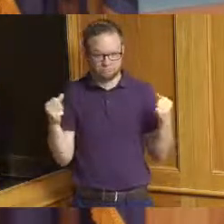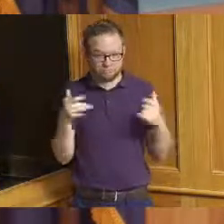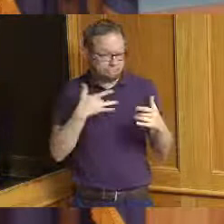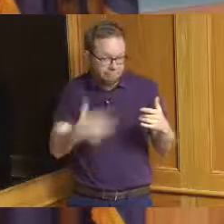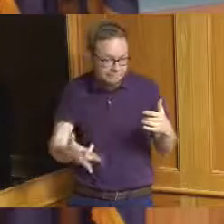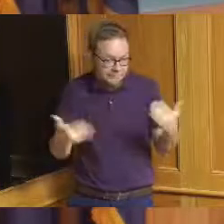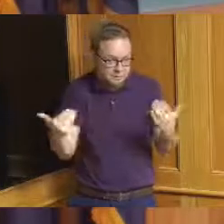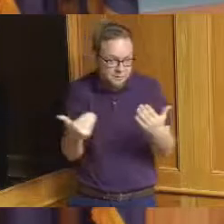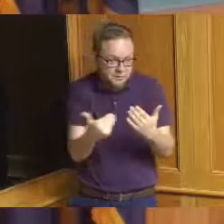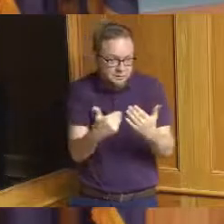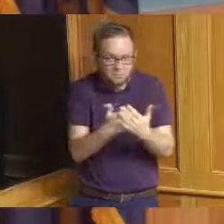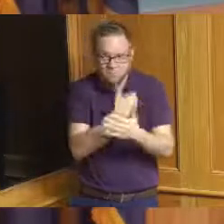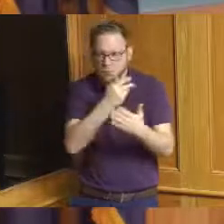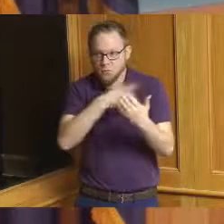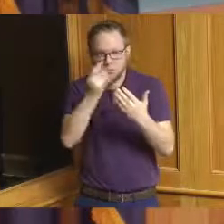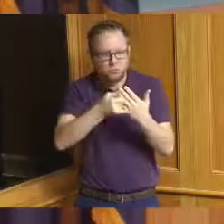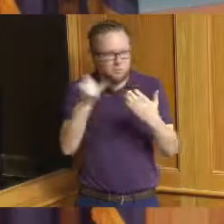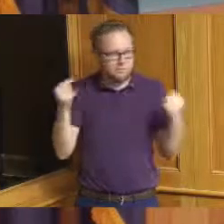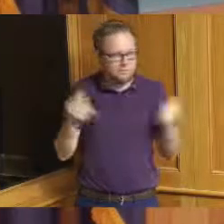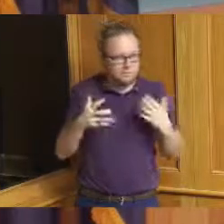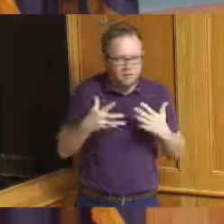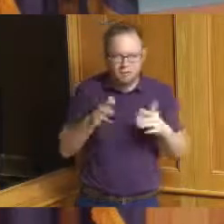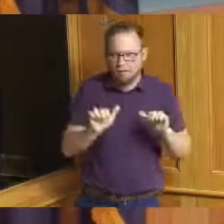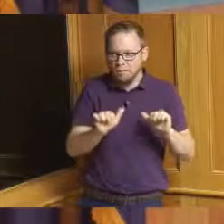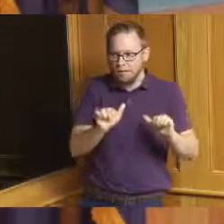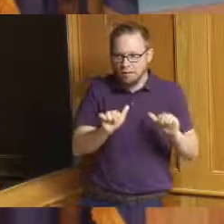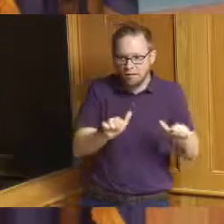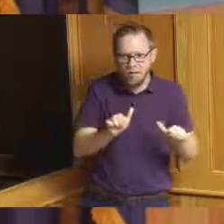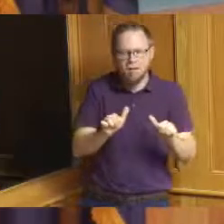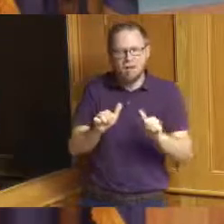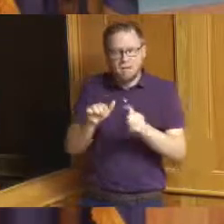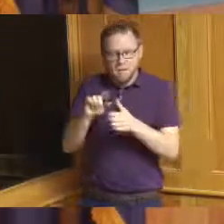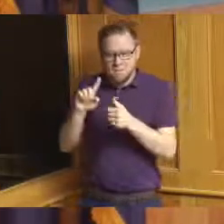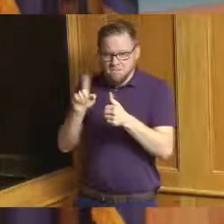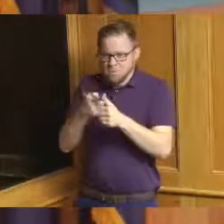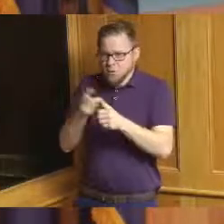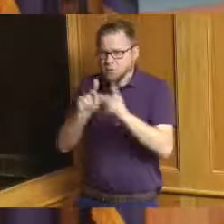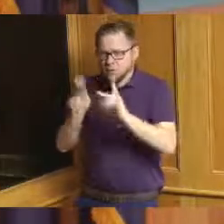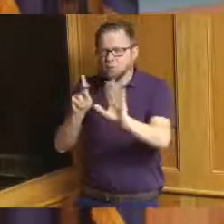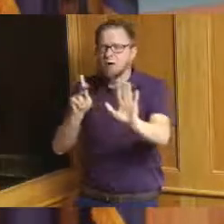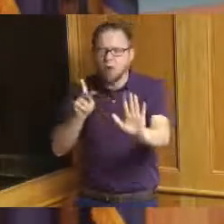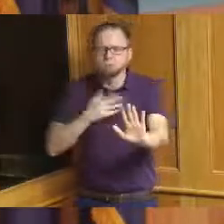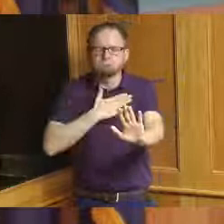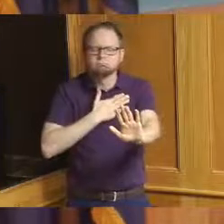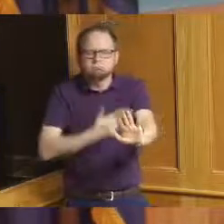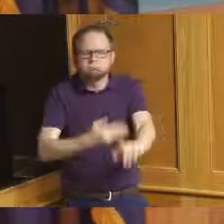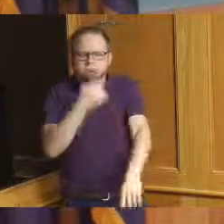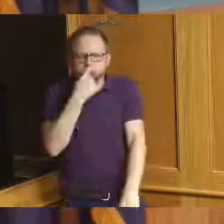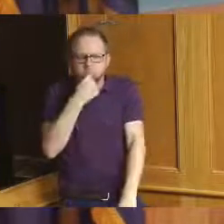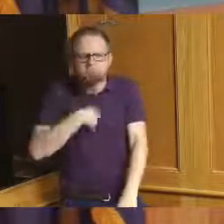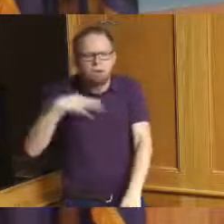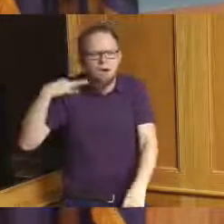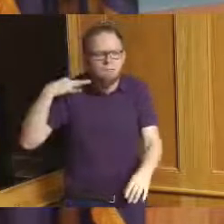the beginning many people had to volunteer to say I'll I'll do it I'll sign up I'll go out here and